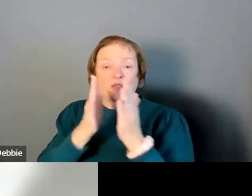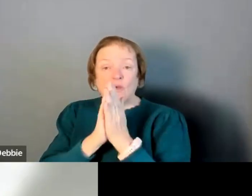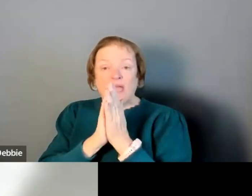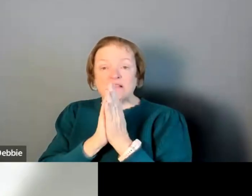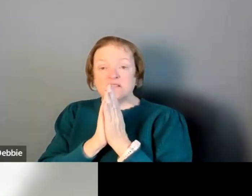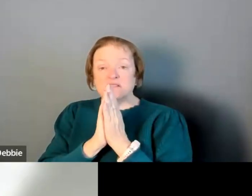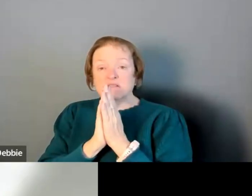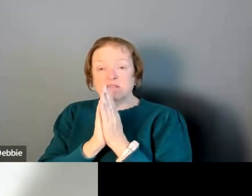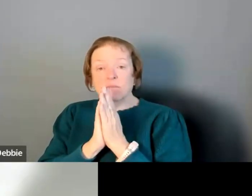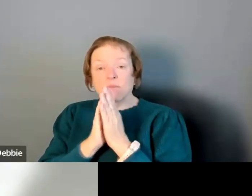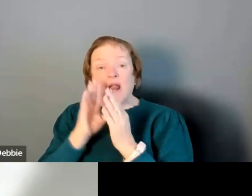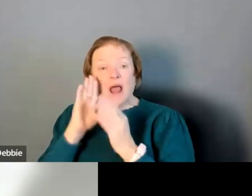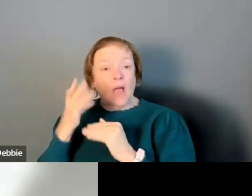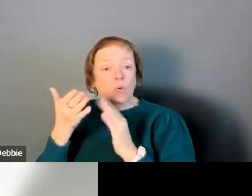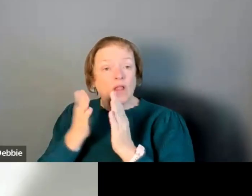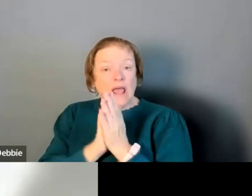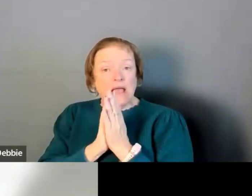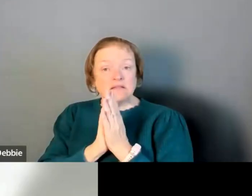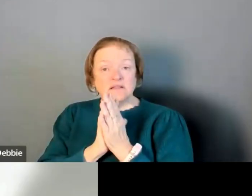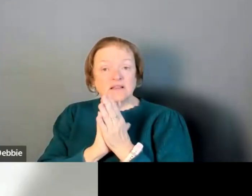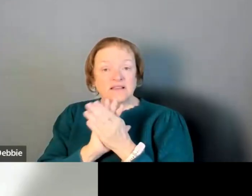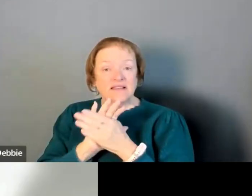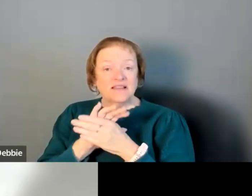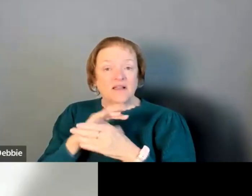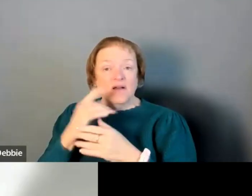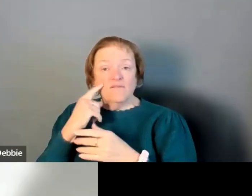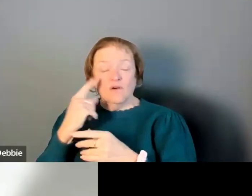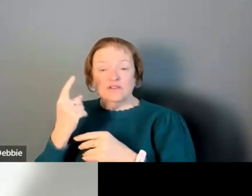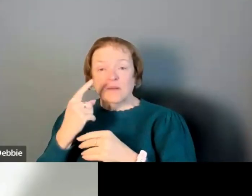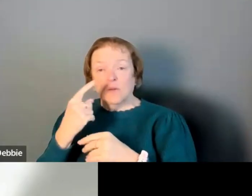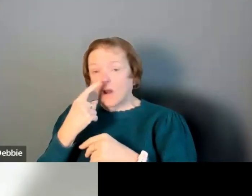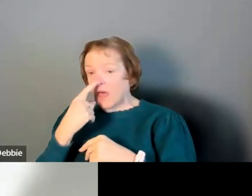I will ask that question for somebody. I do not mind.